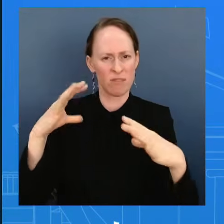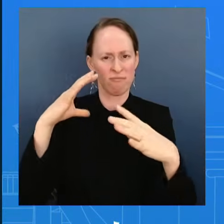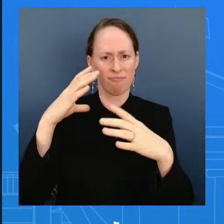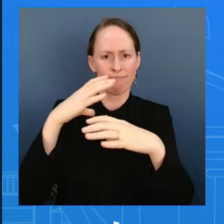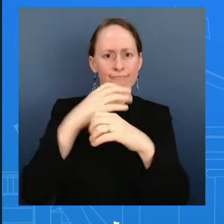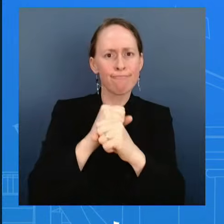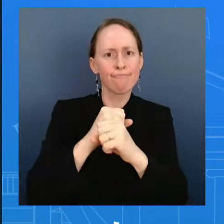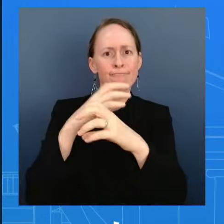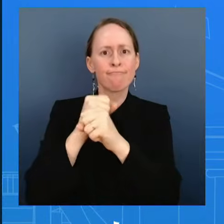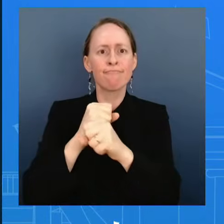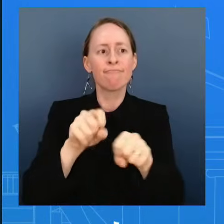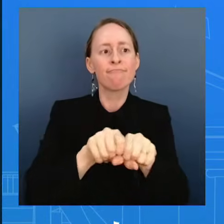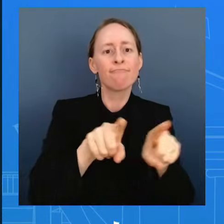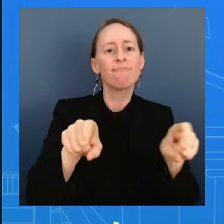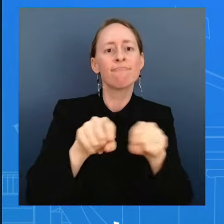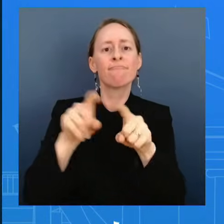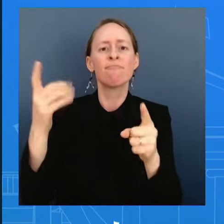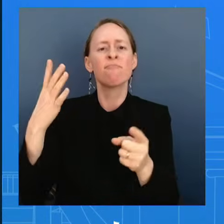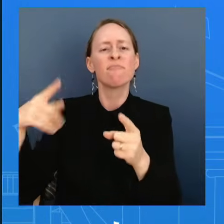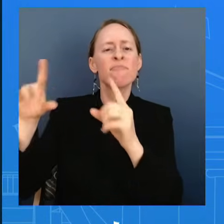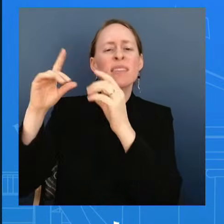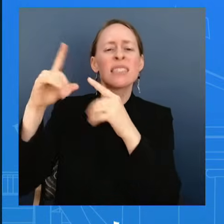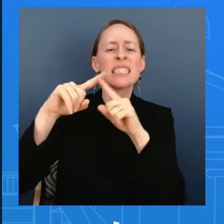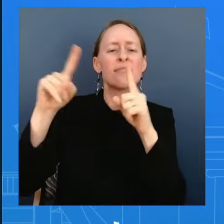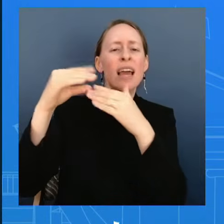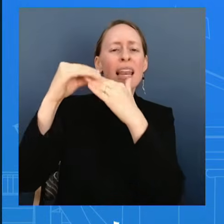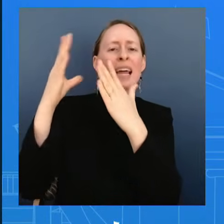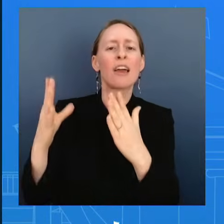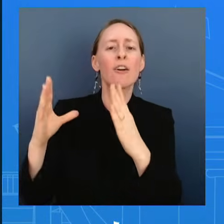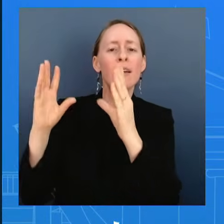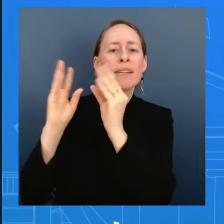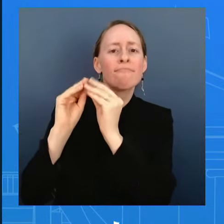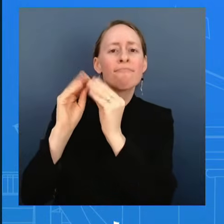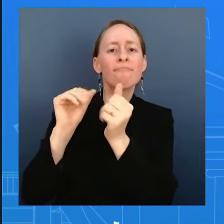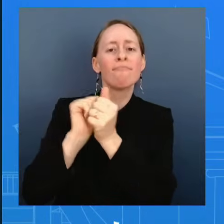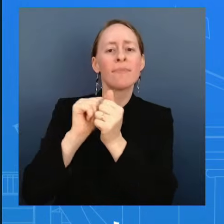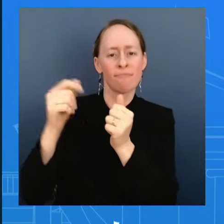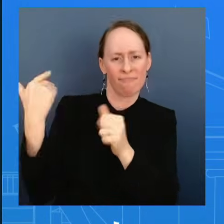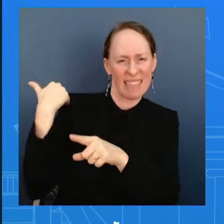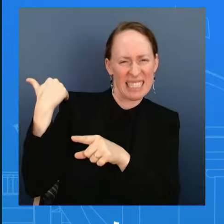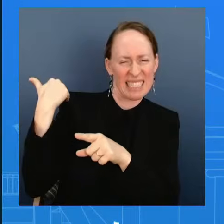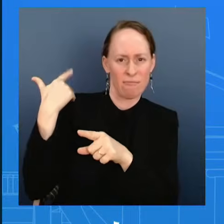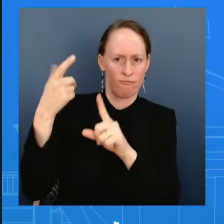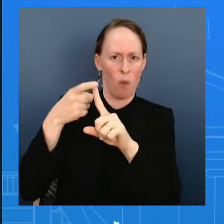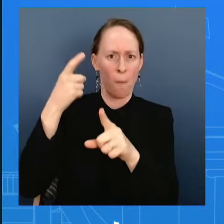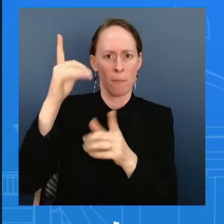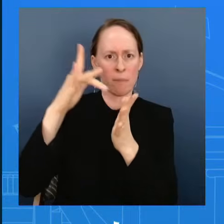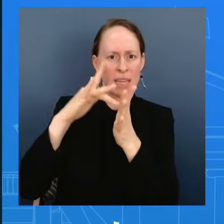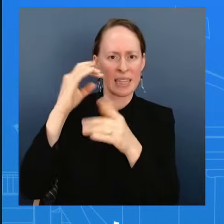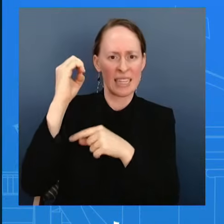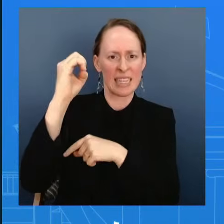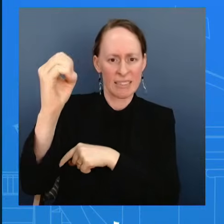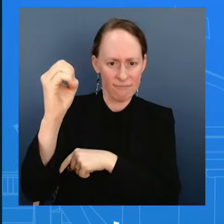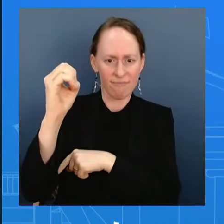And that's what the president was able to do. But we also understand that the American people still want to see more. They want to see lower costs, right?